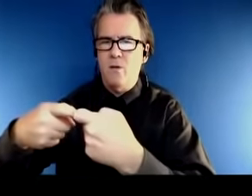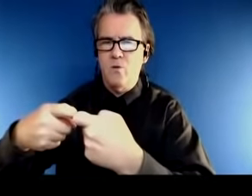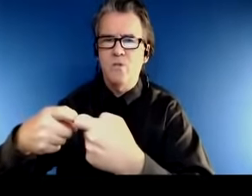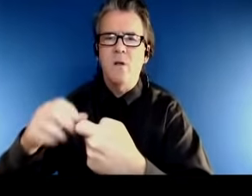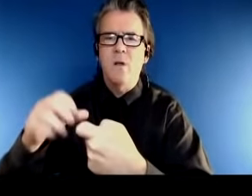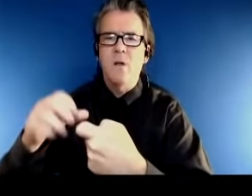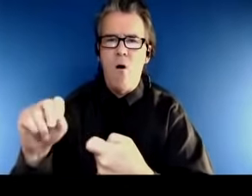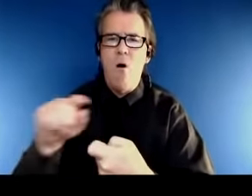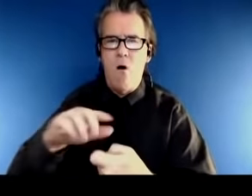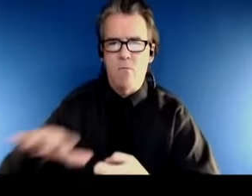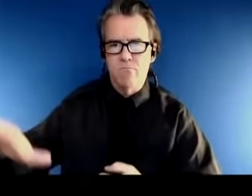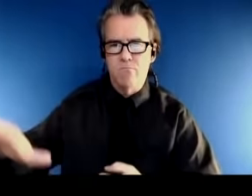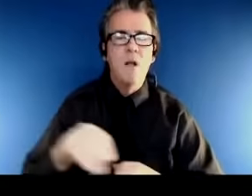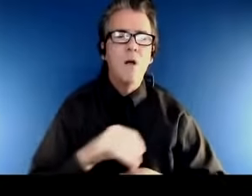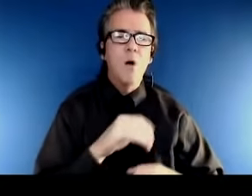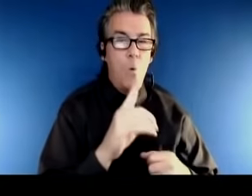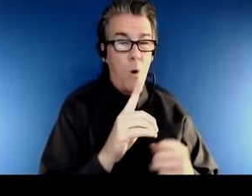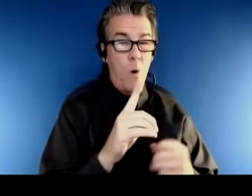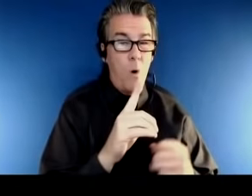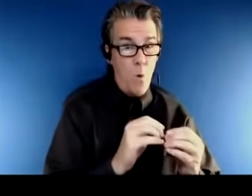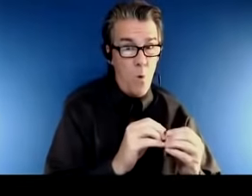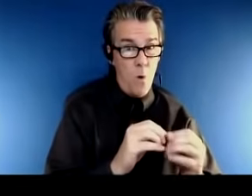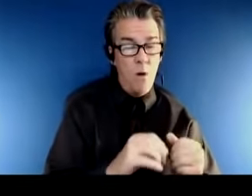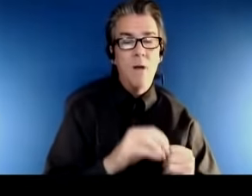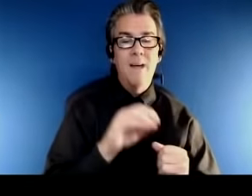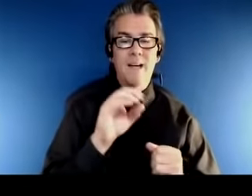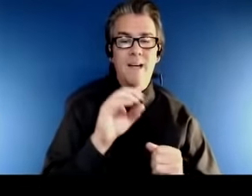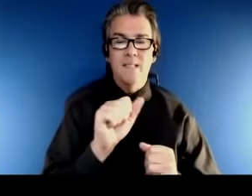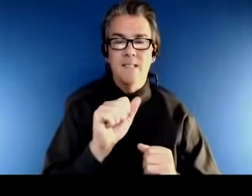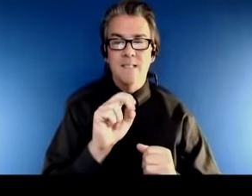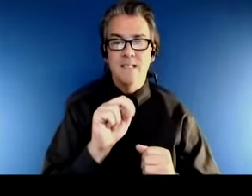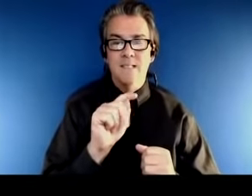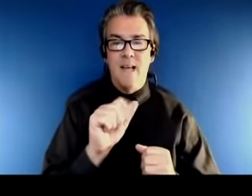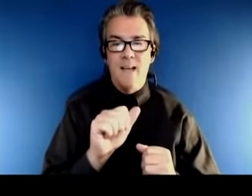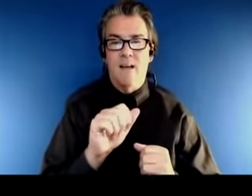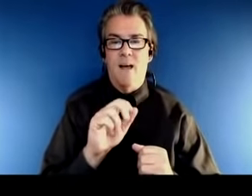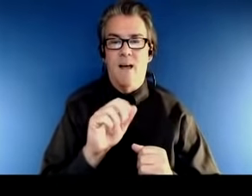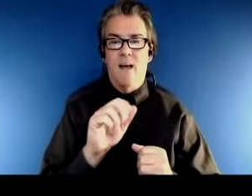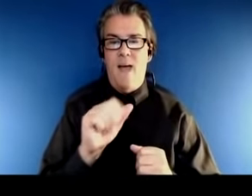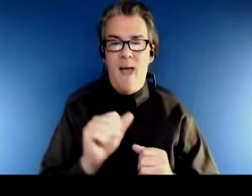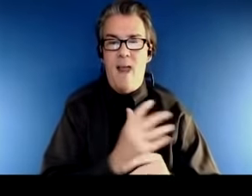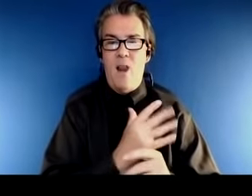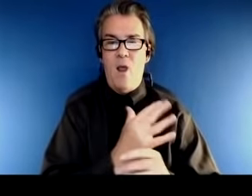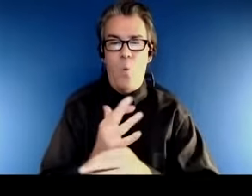I look at just the numbers provided in the presentation with what customers were avoided